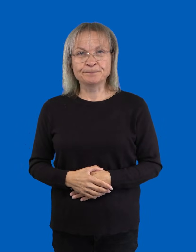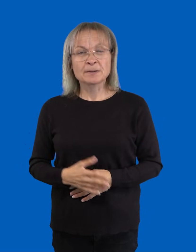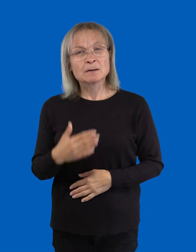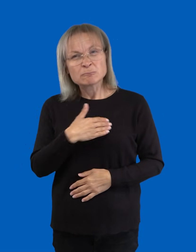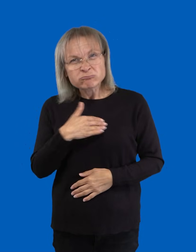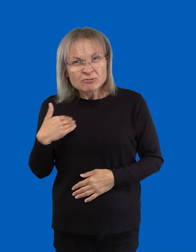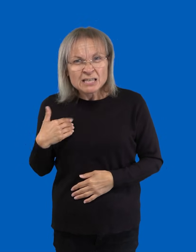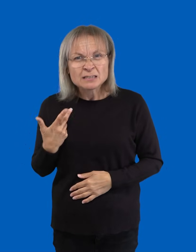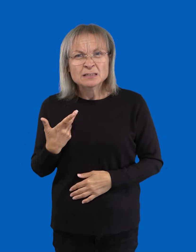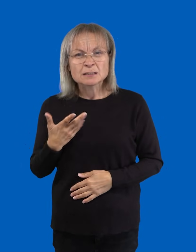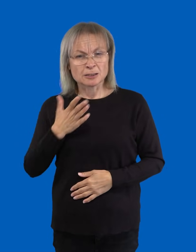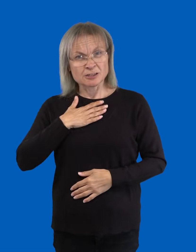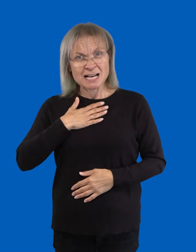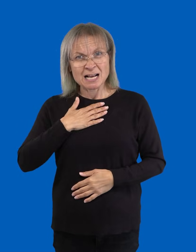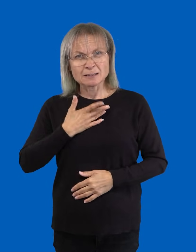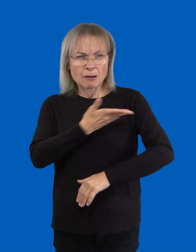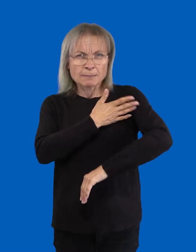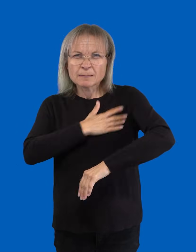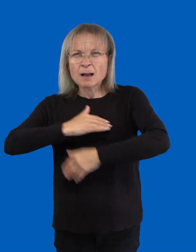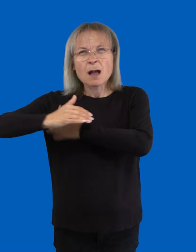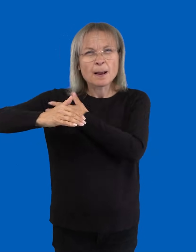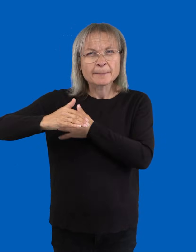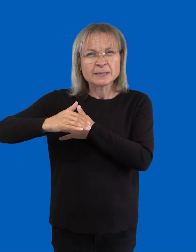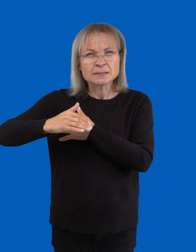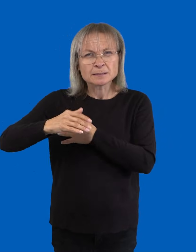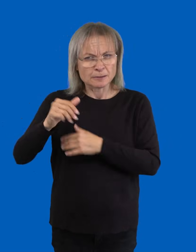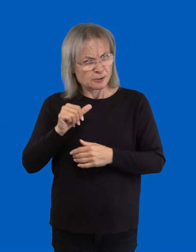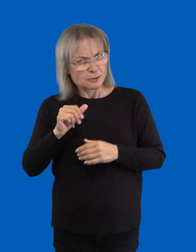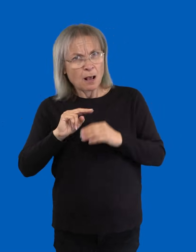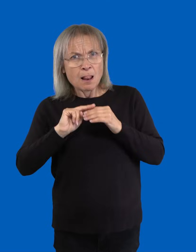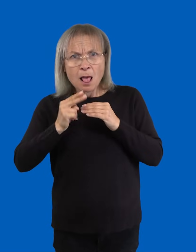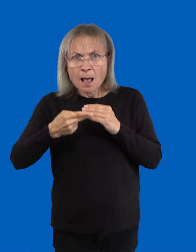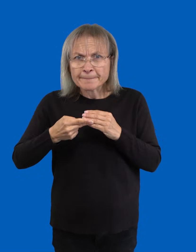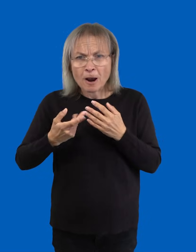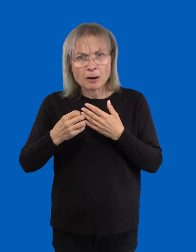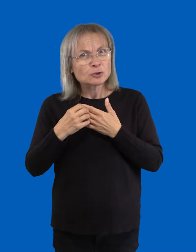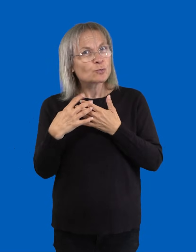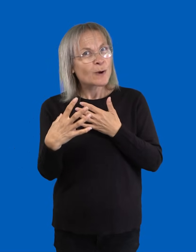a lump or swelling in your breast, chest, or armpit